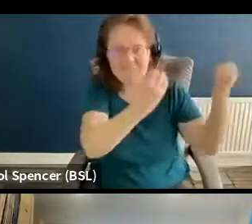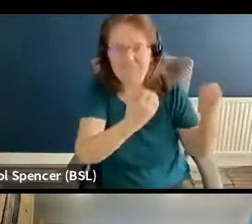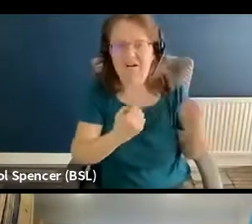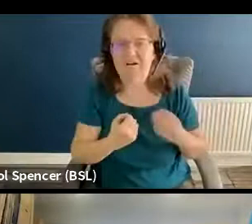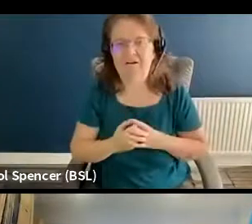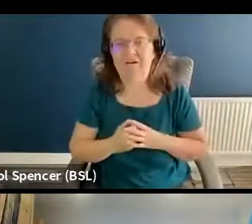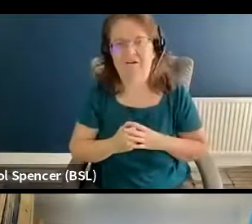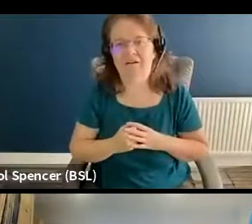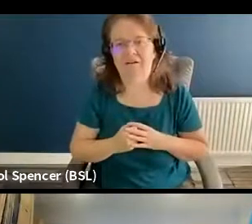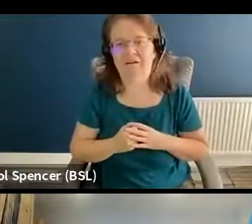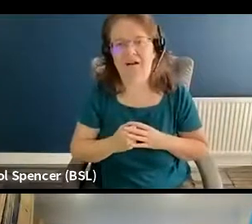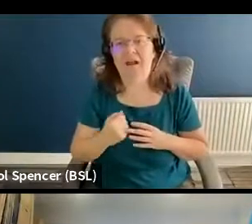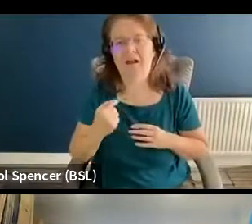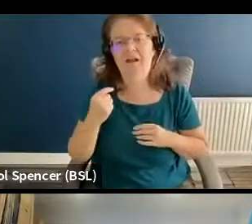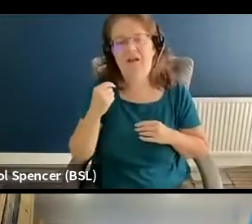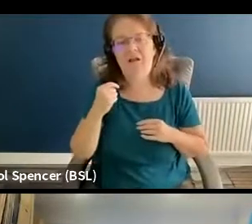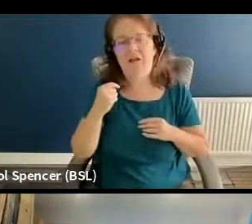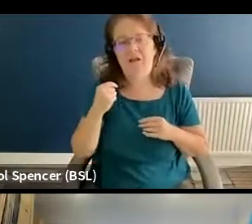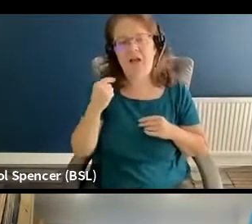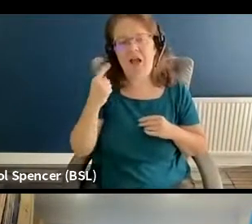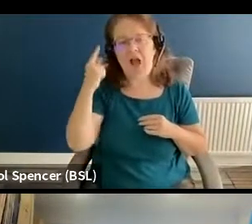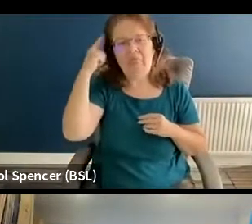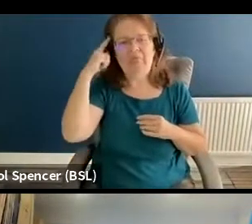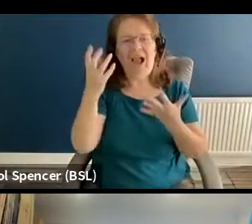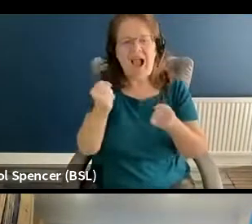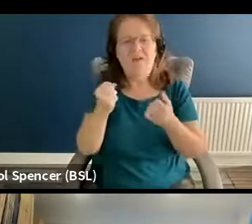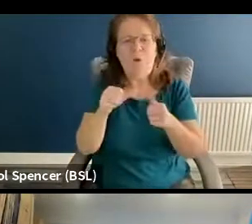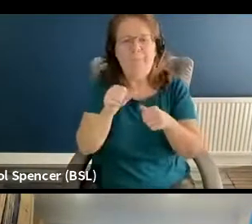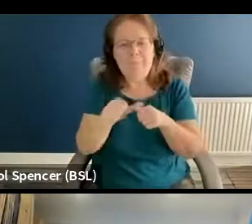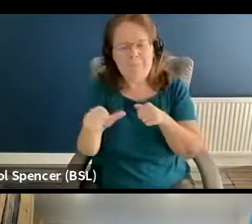who would think that there are better ways to deal with legacy tools than just replace them.